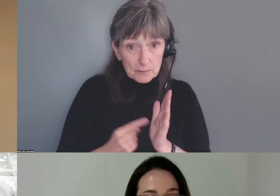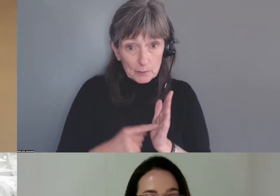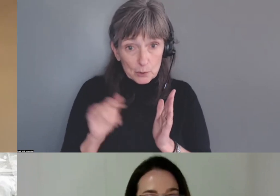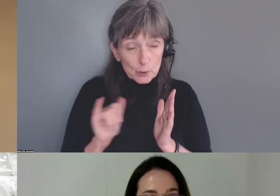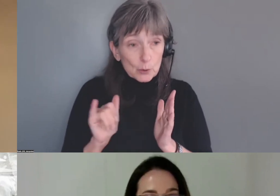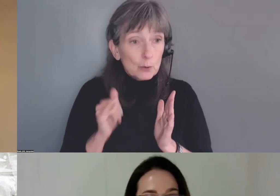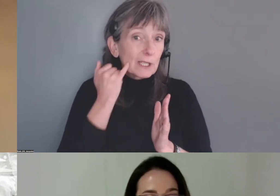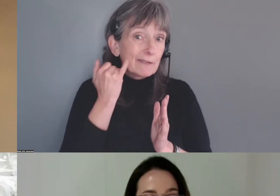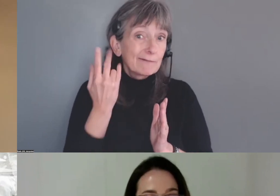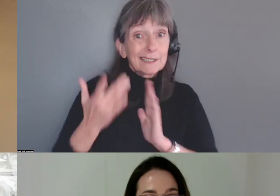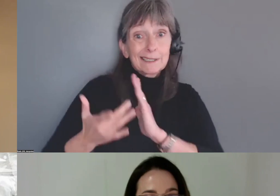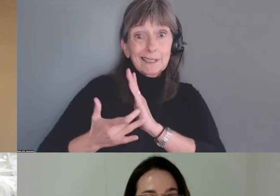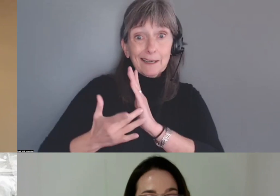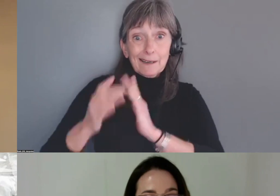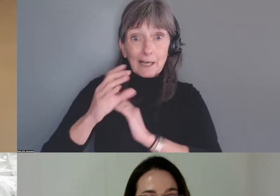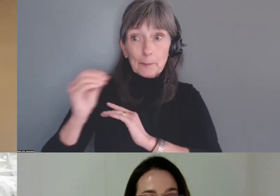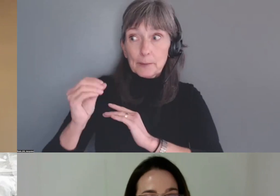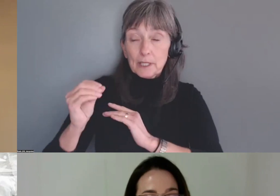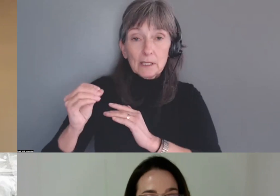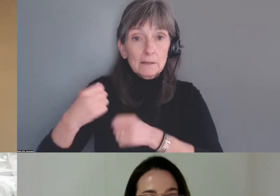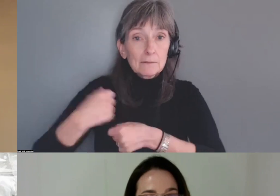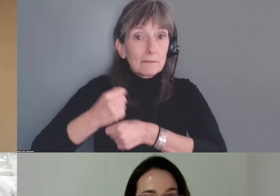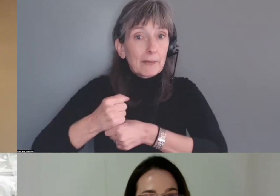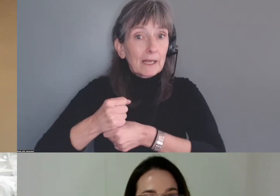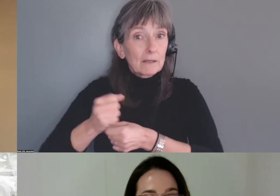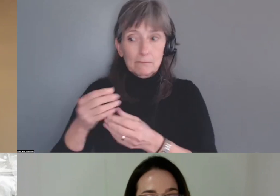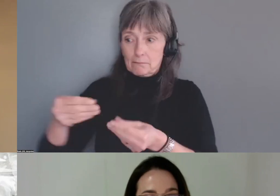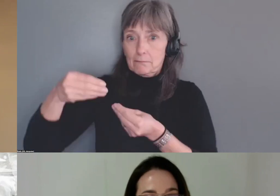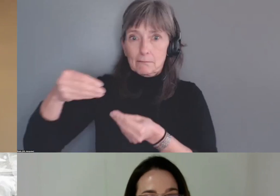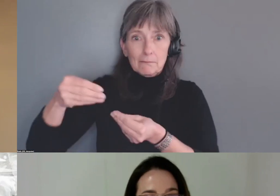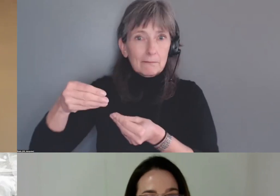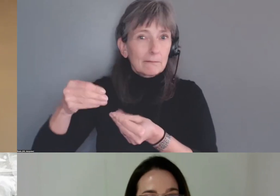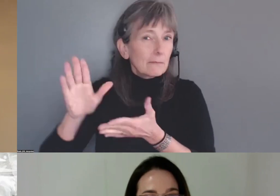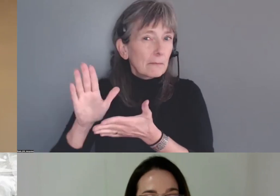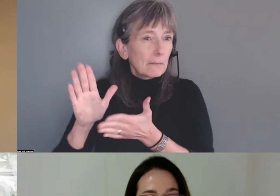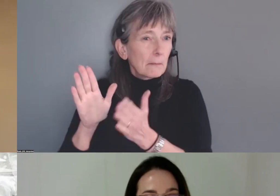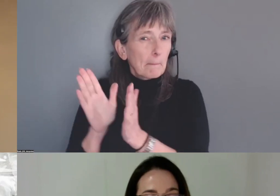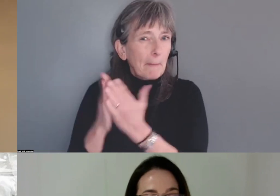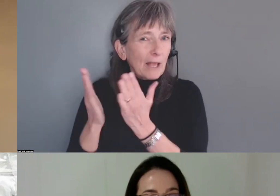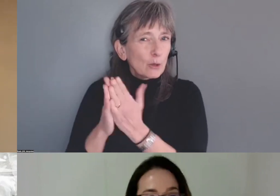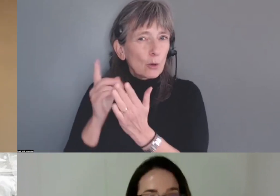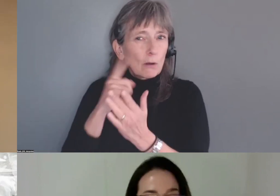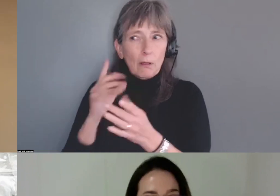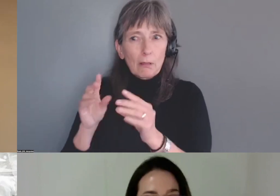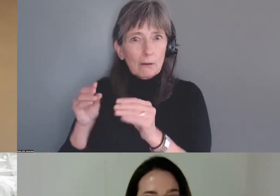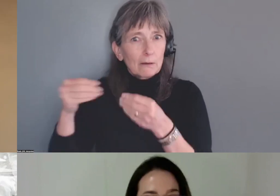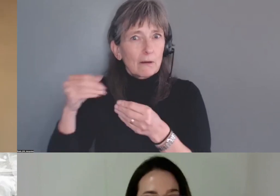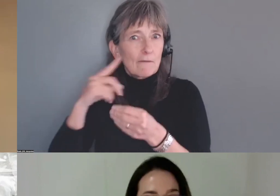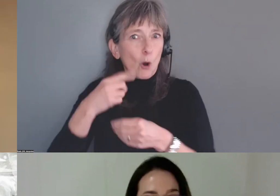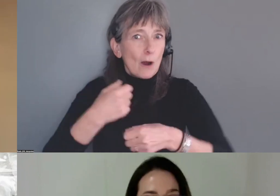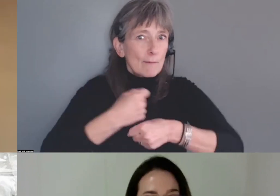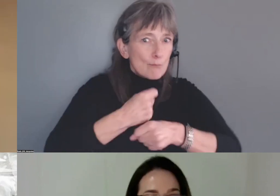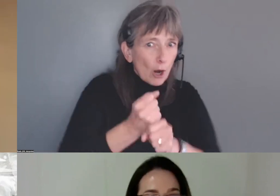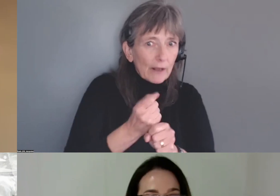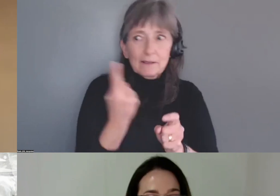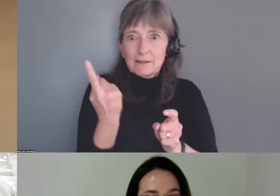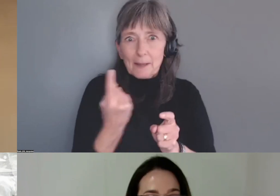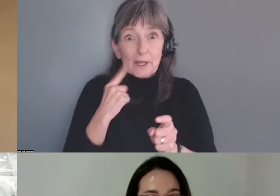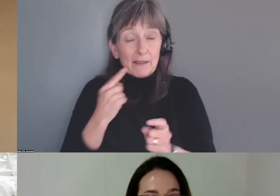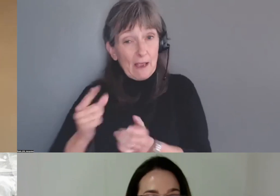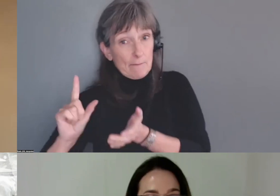company produces a manual for a new product, then they will distribute this with the product, or